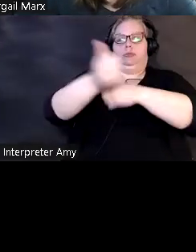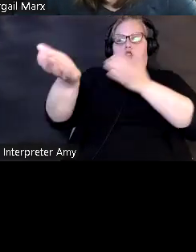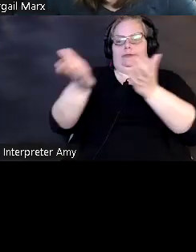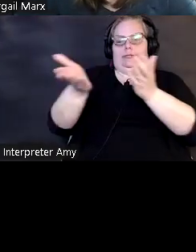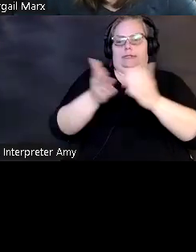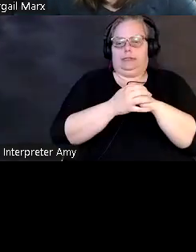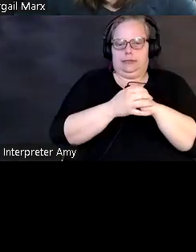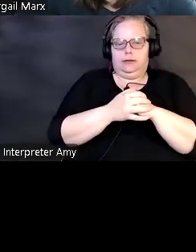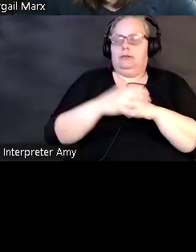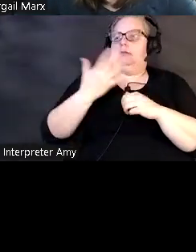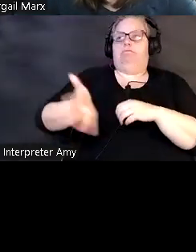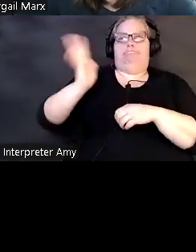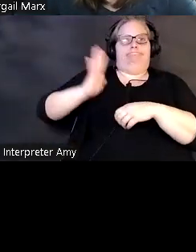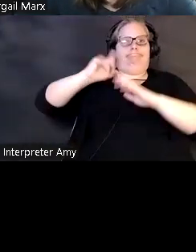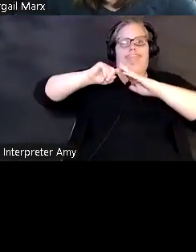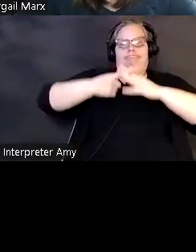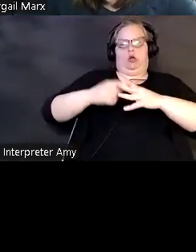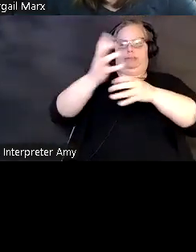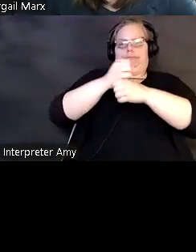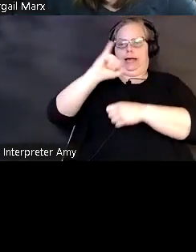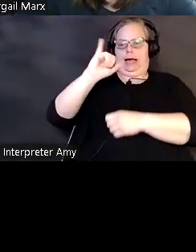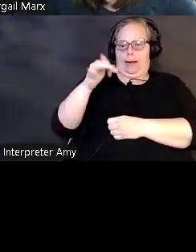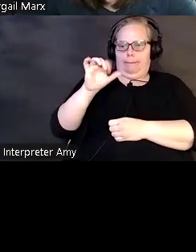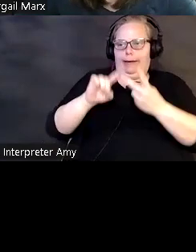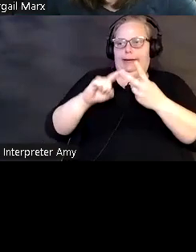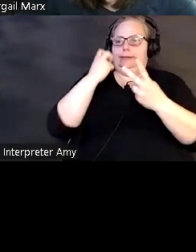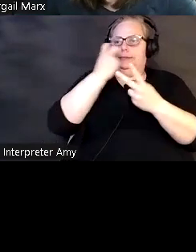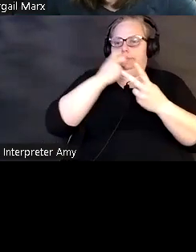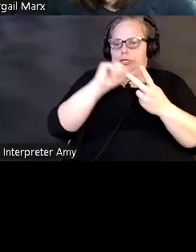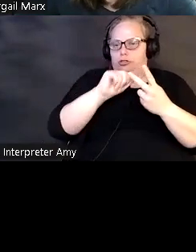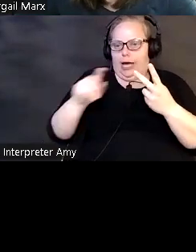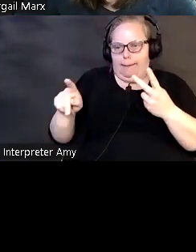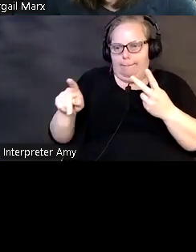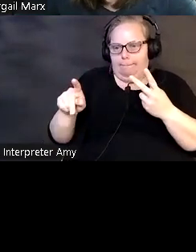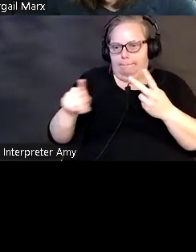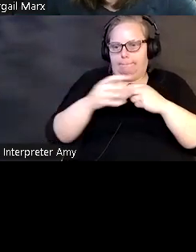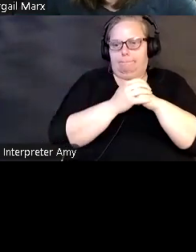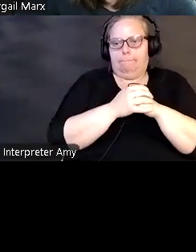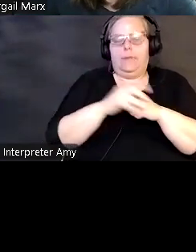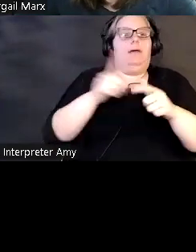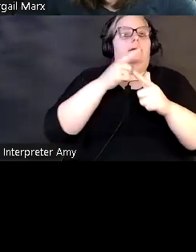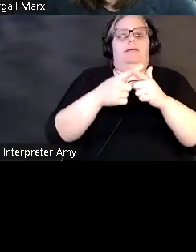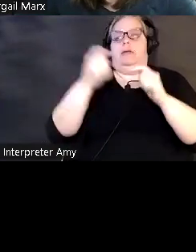our iPads and we got our speech apps, and suddenly everybody could become an AAC